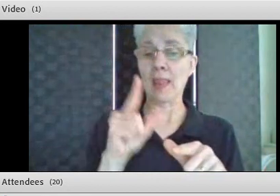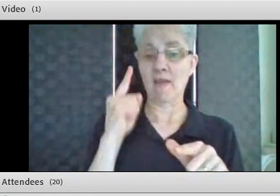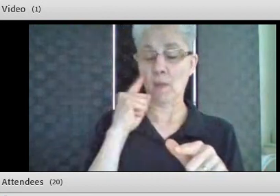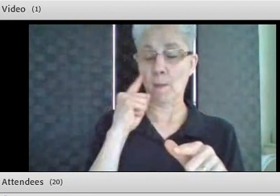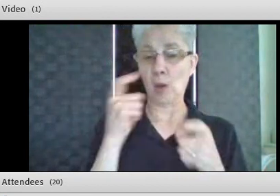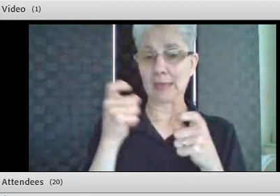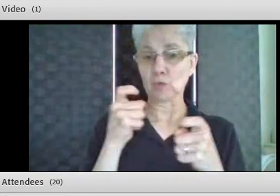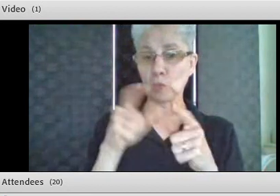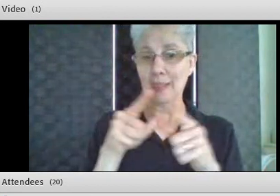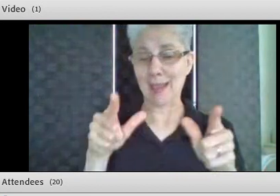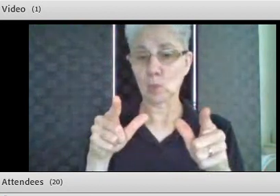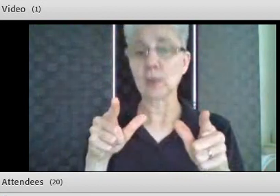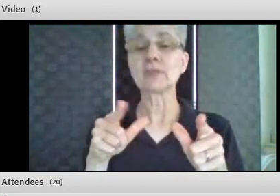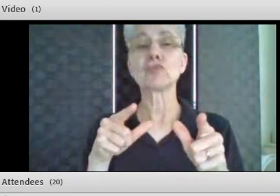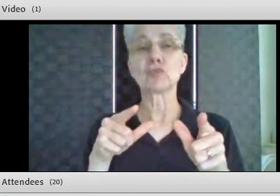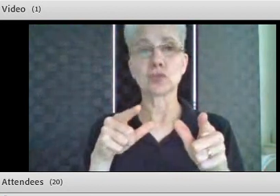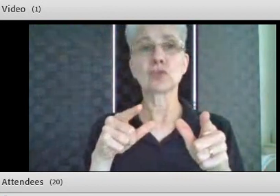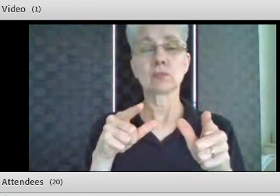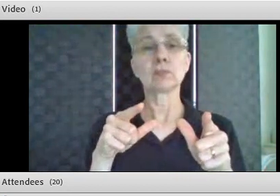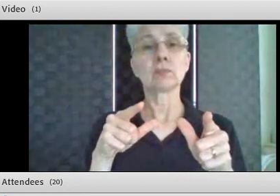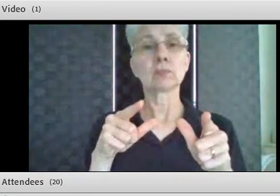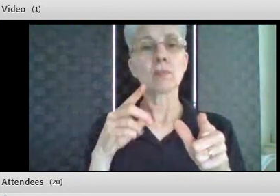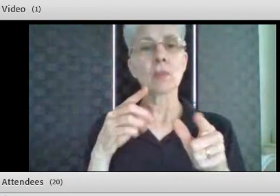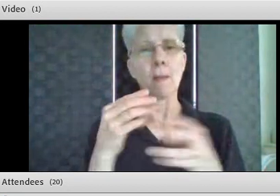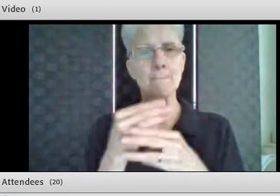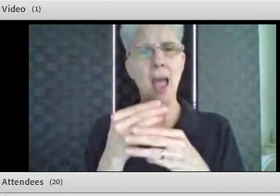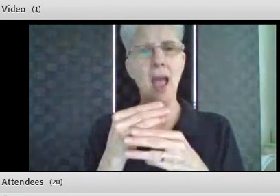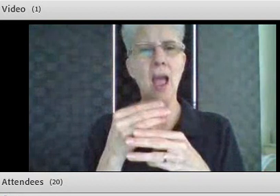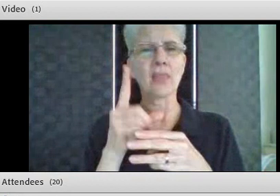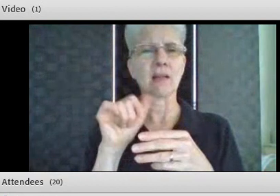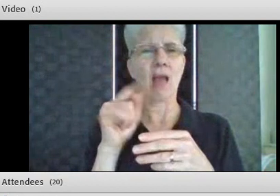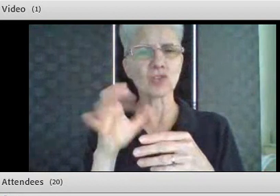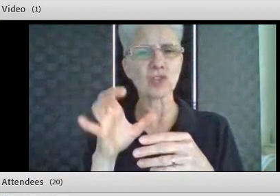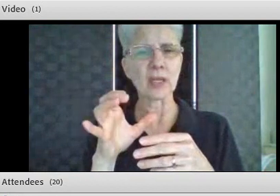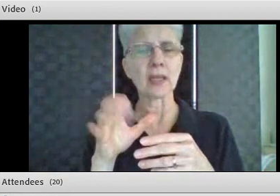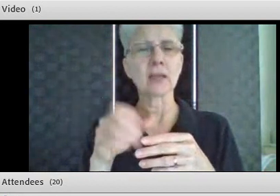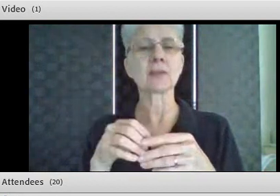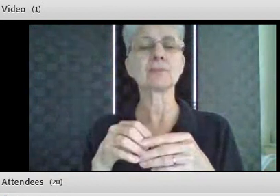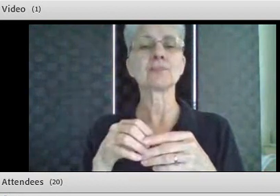Hilary: Let me know if anything happens. You know, so the left brain generally controls,